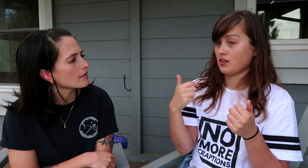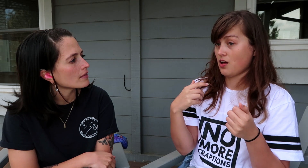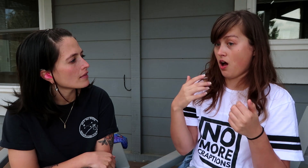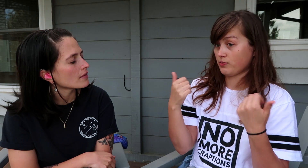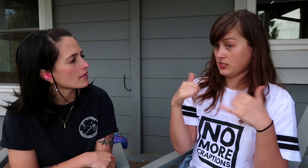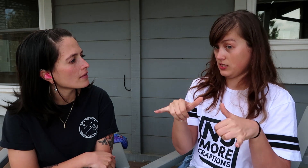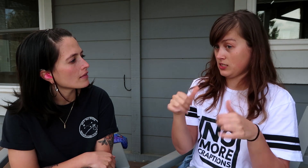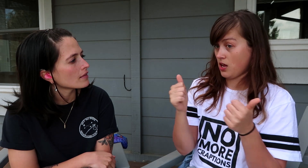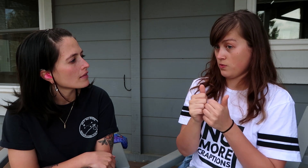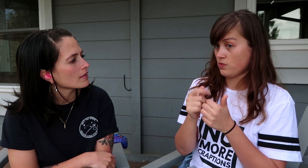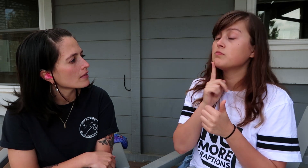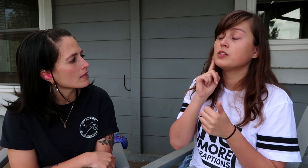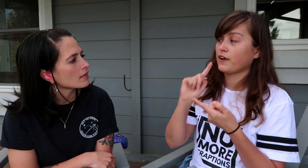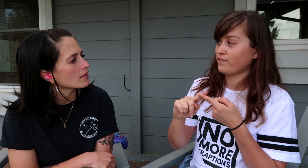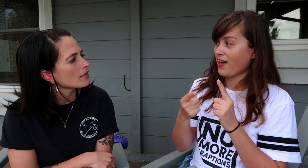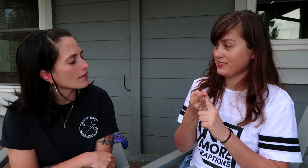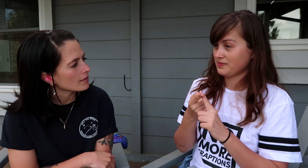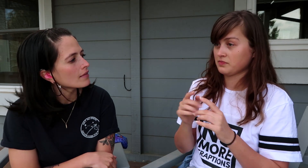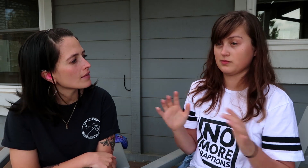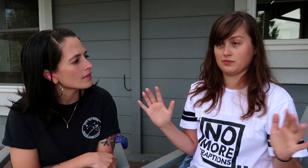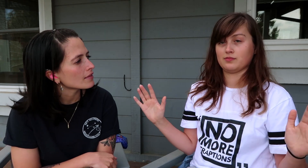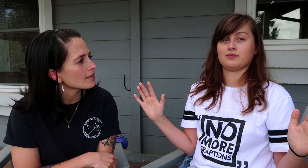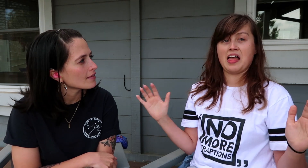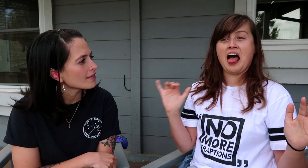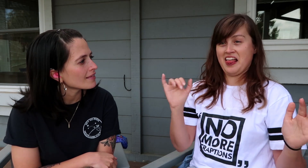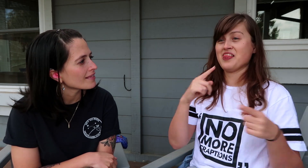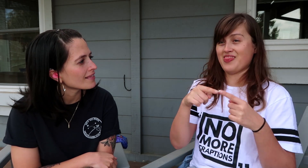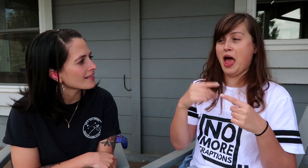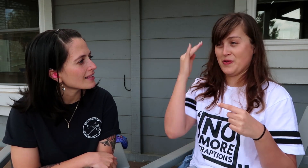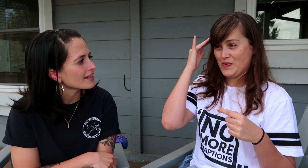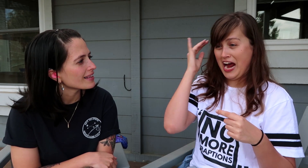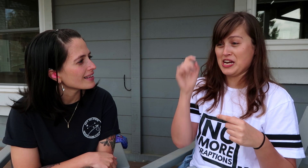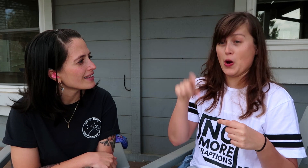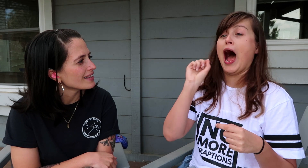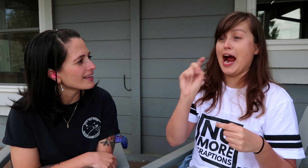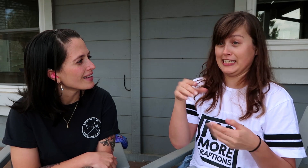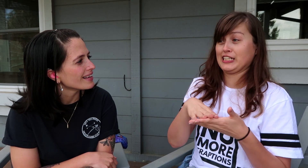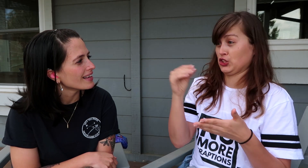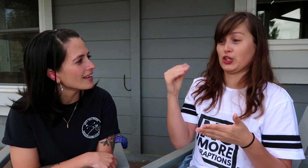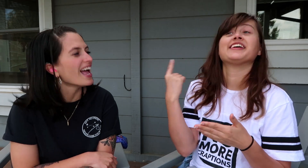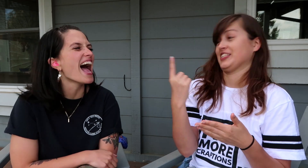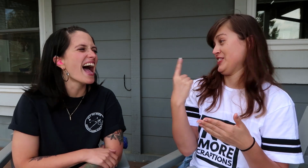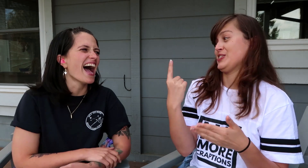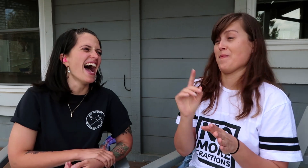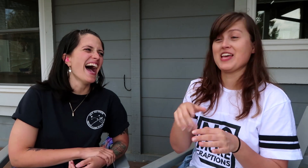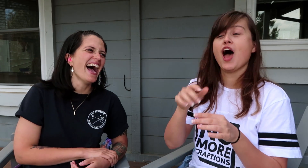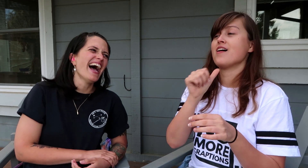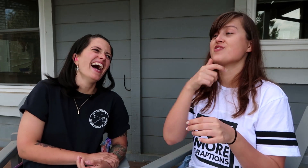I stayed with my Deaf friends, and that is when I knew I needed to learn to sign something!